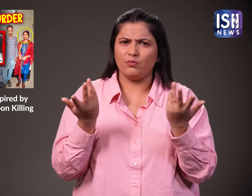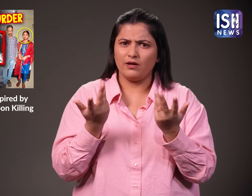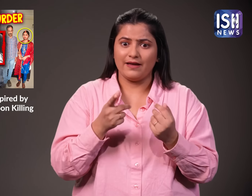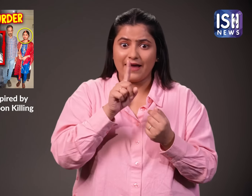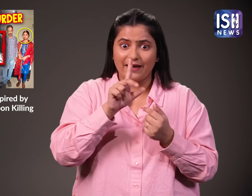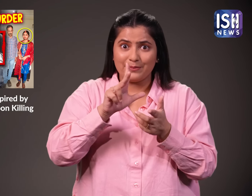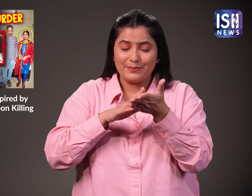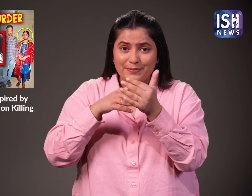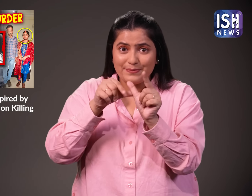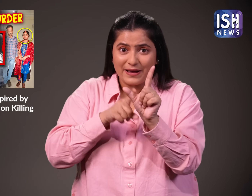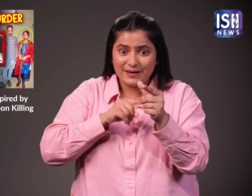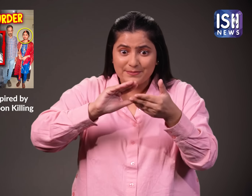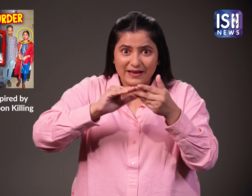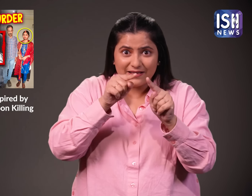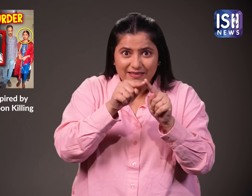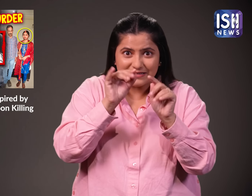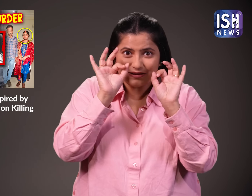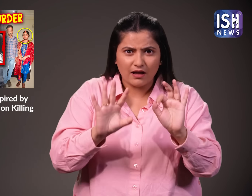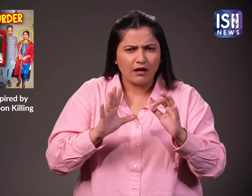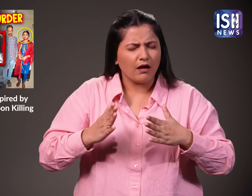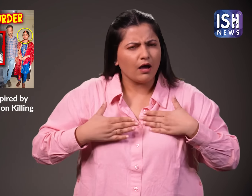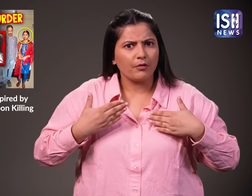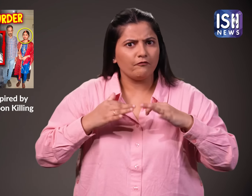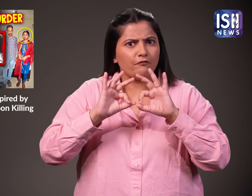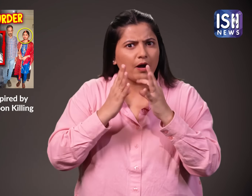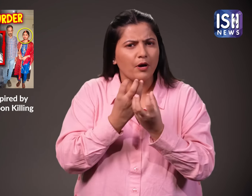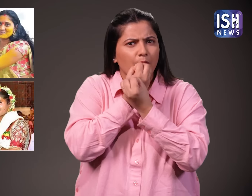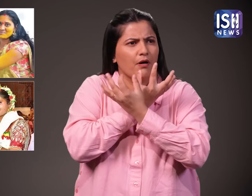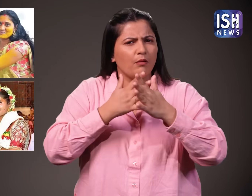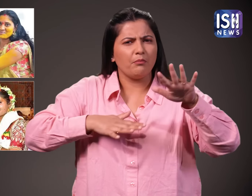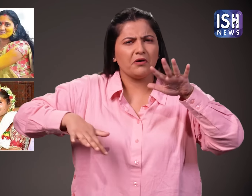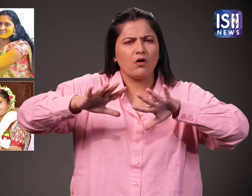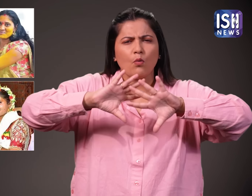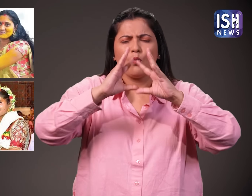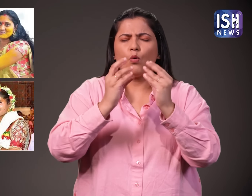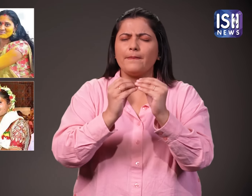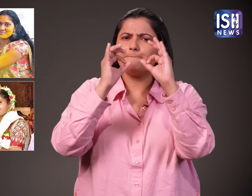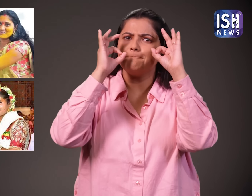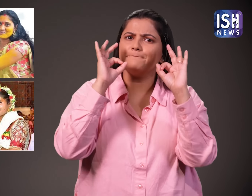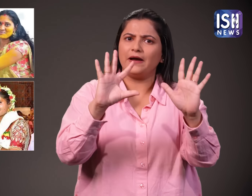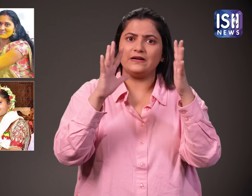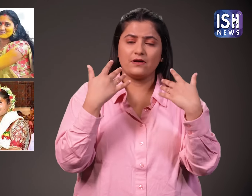The marriage happily took place on 18th May 2025 among the family members.